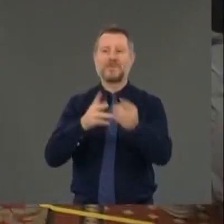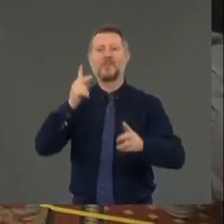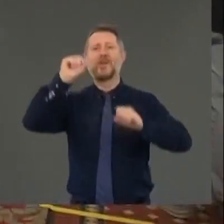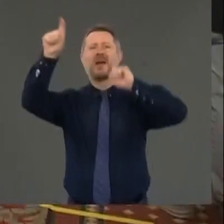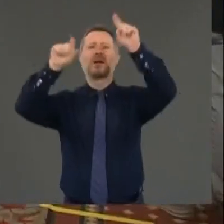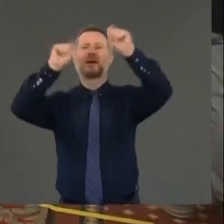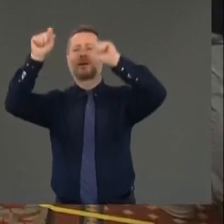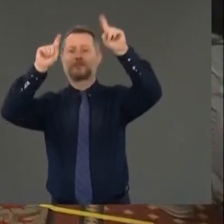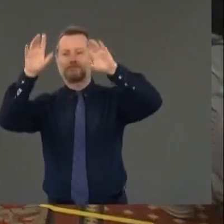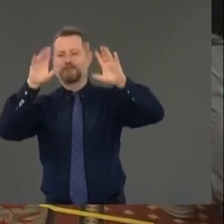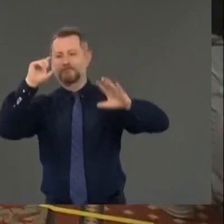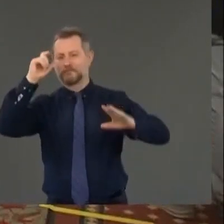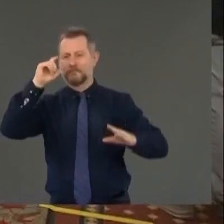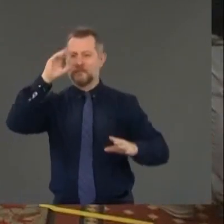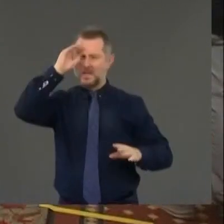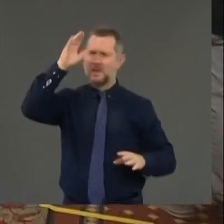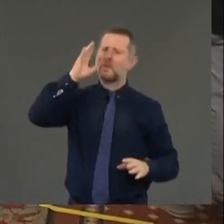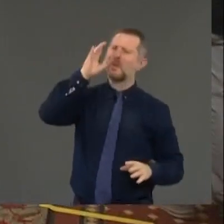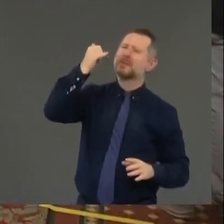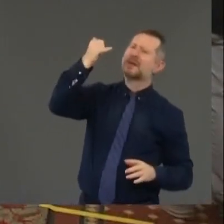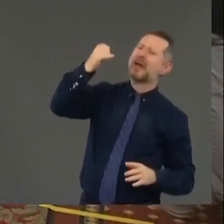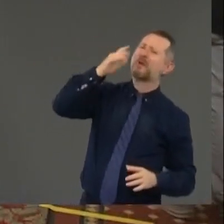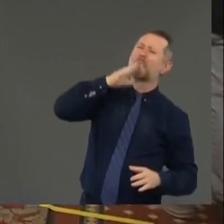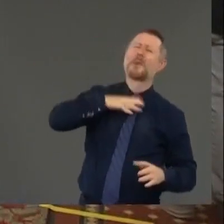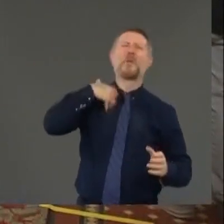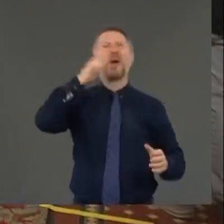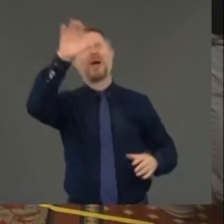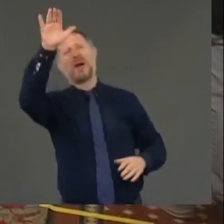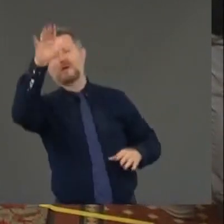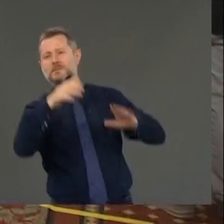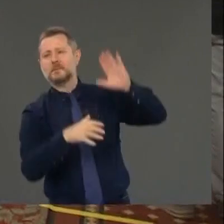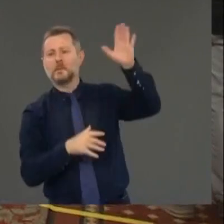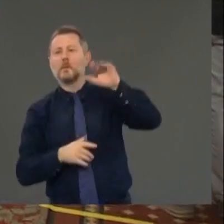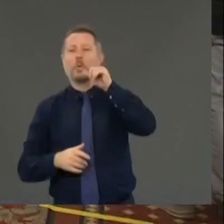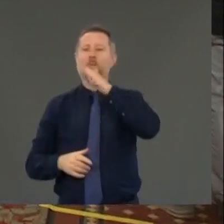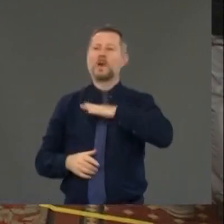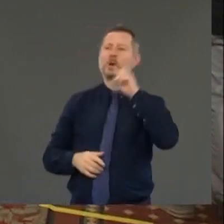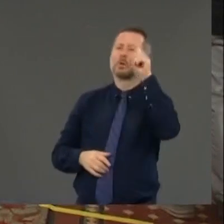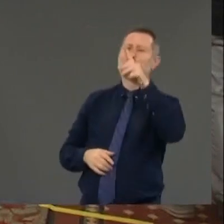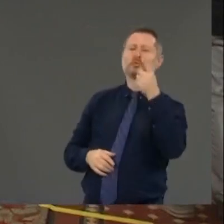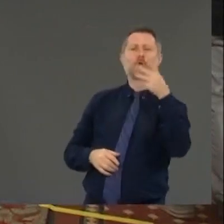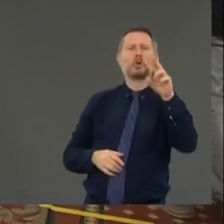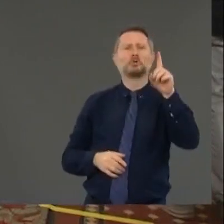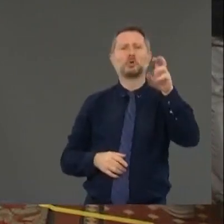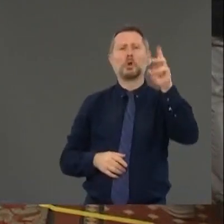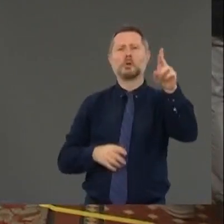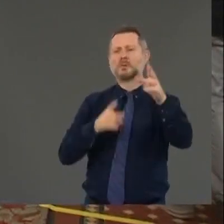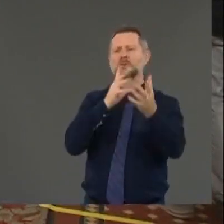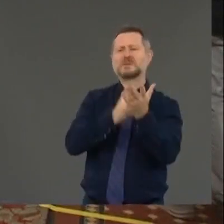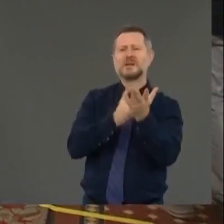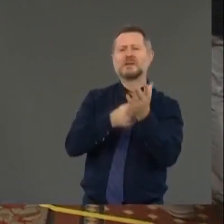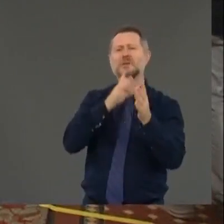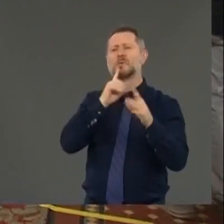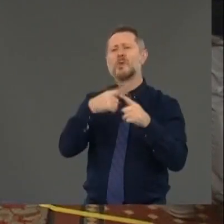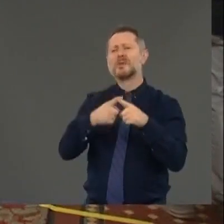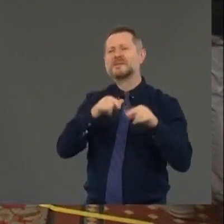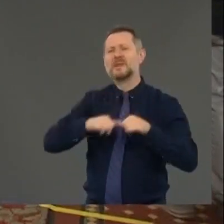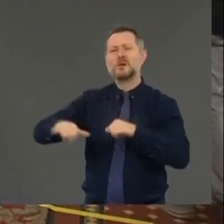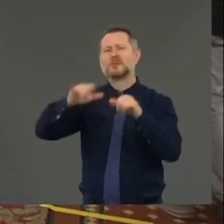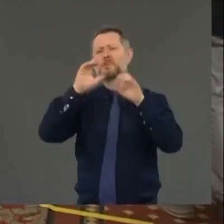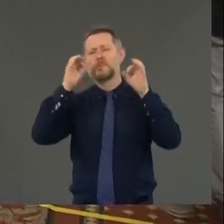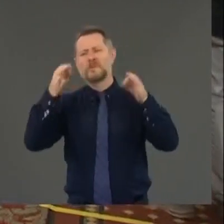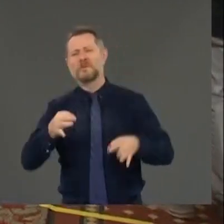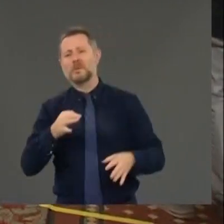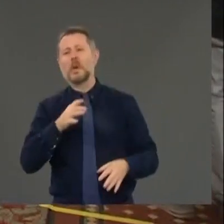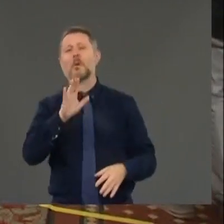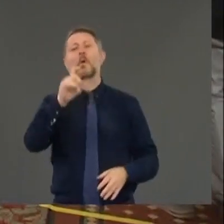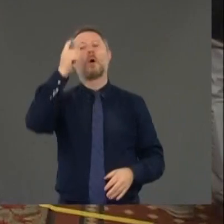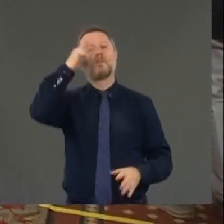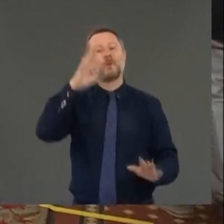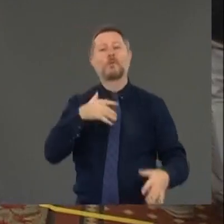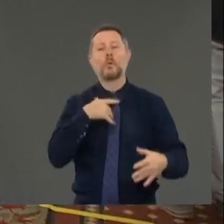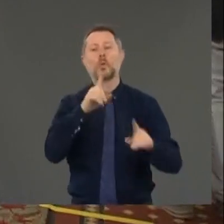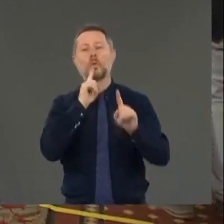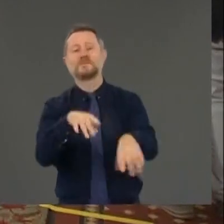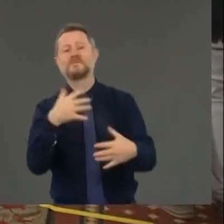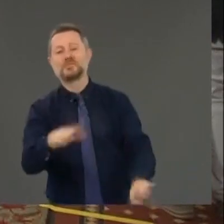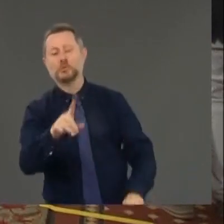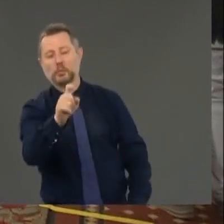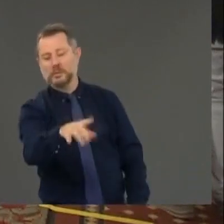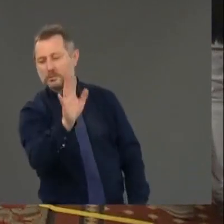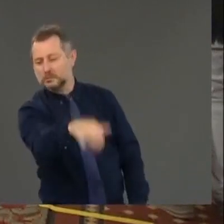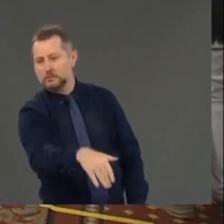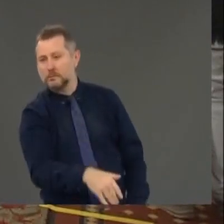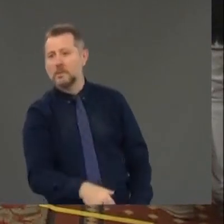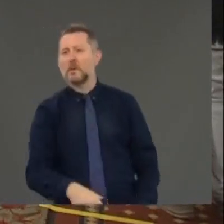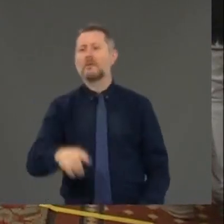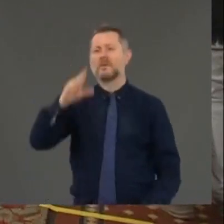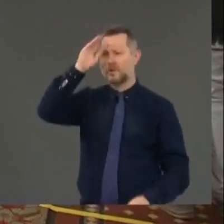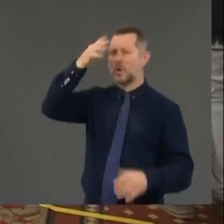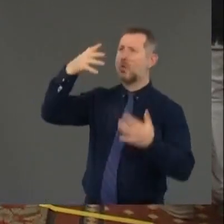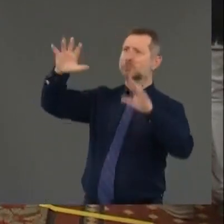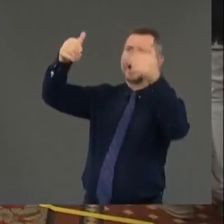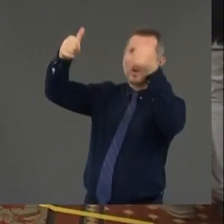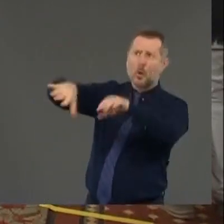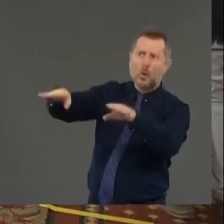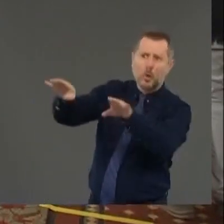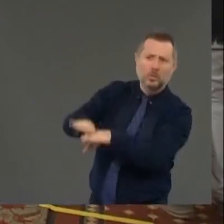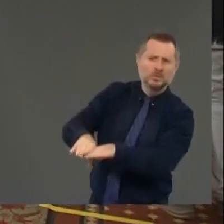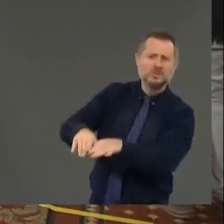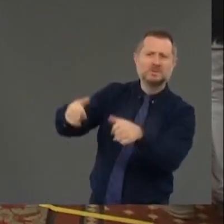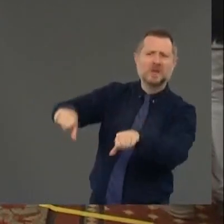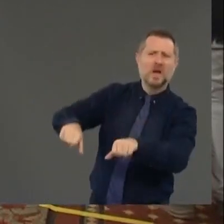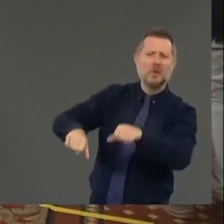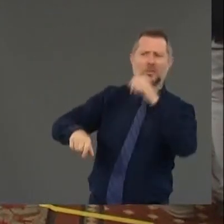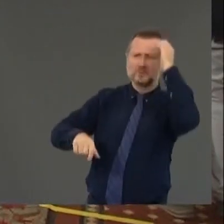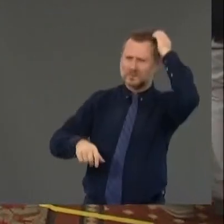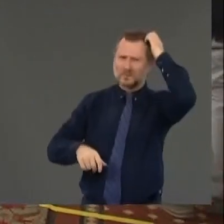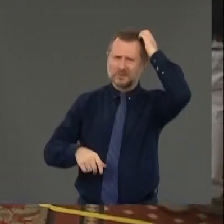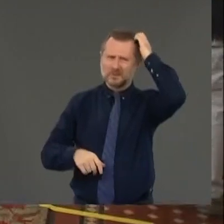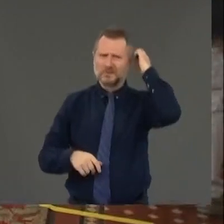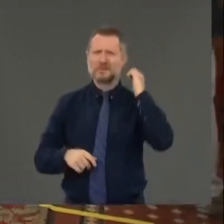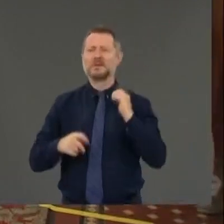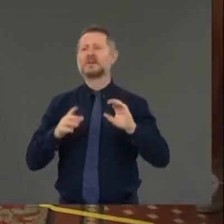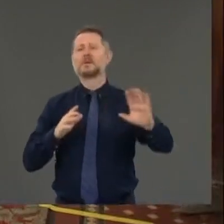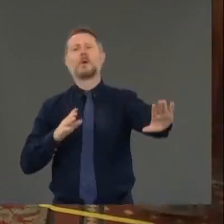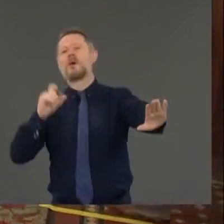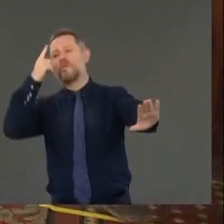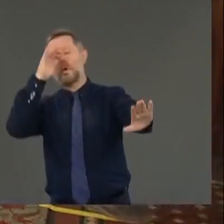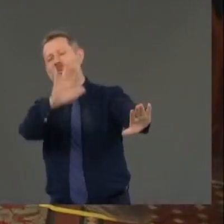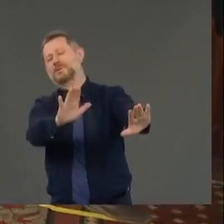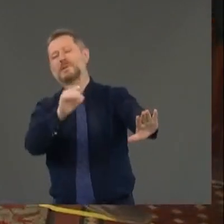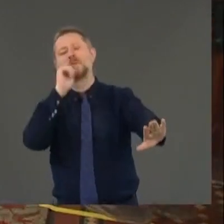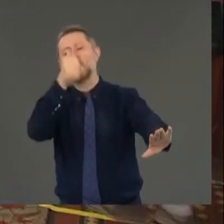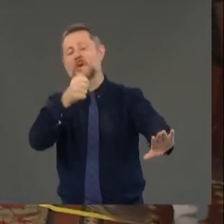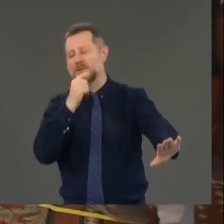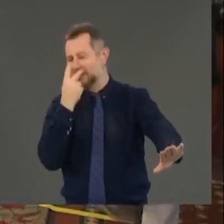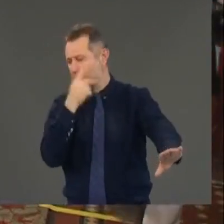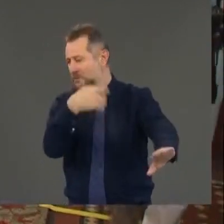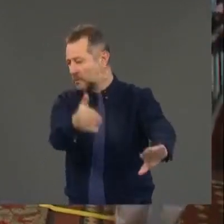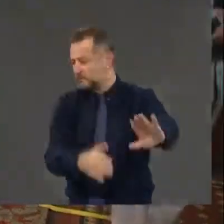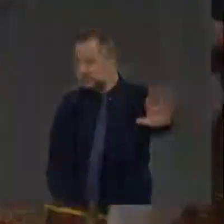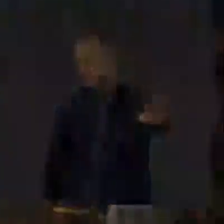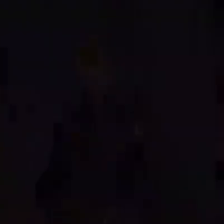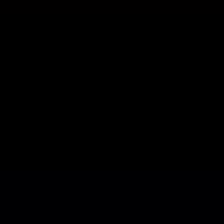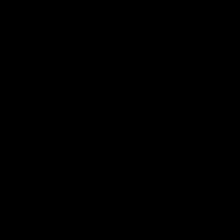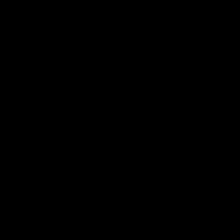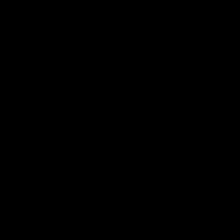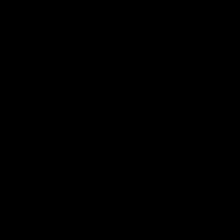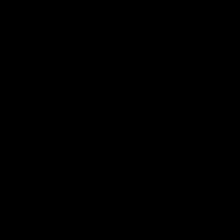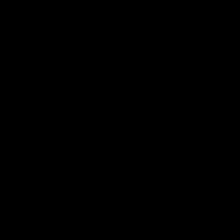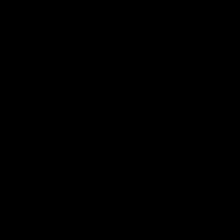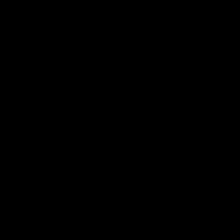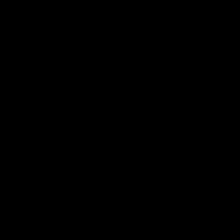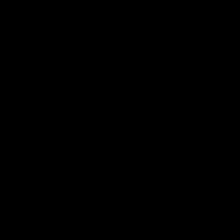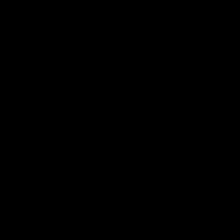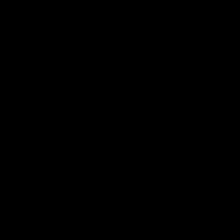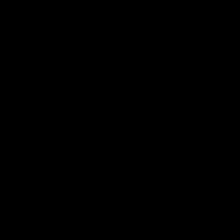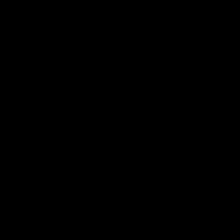MORE INFORMATION AND FACTS.